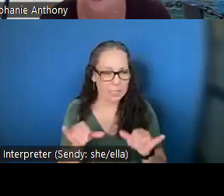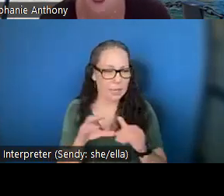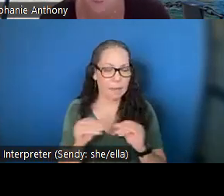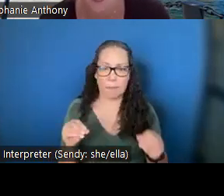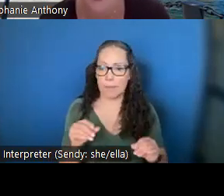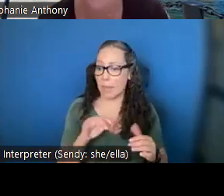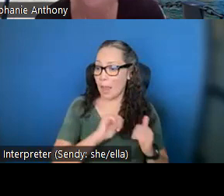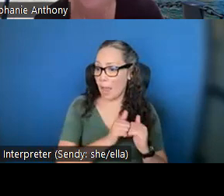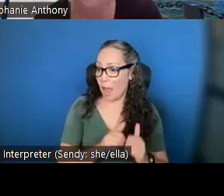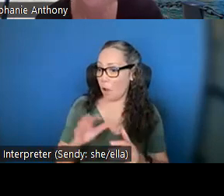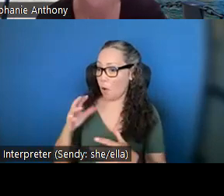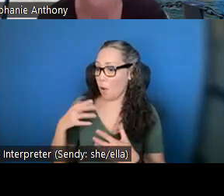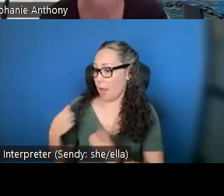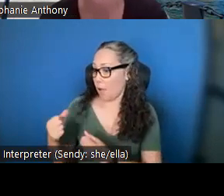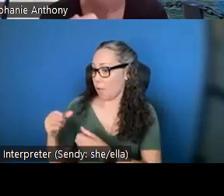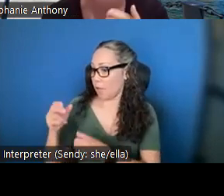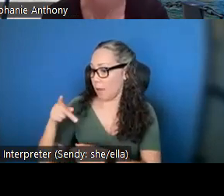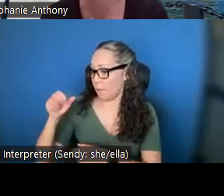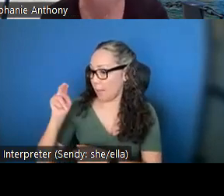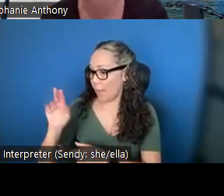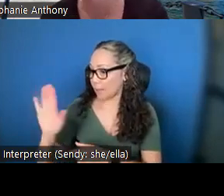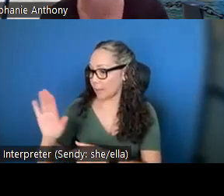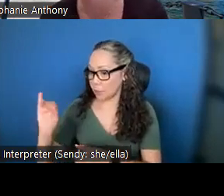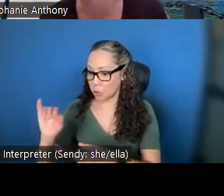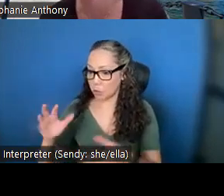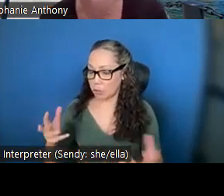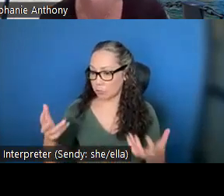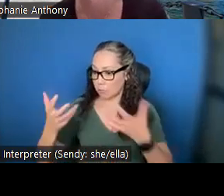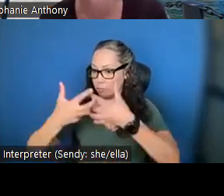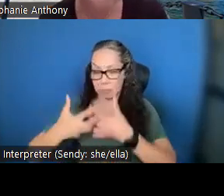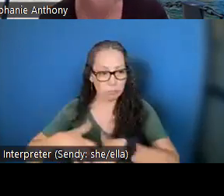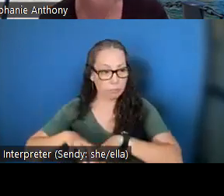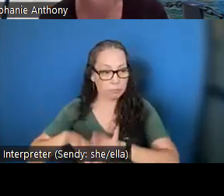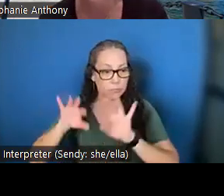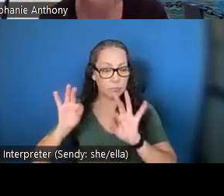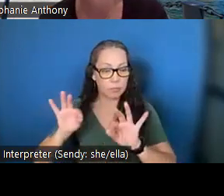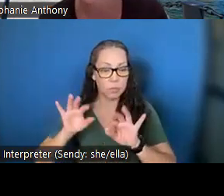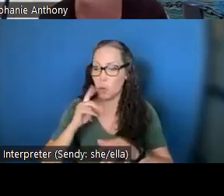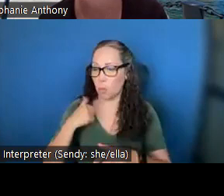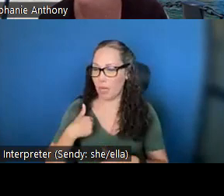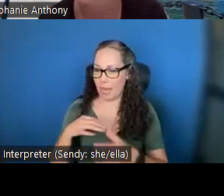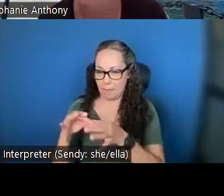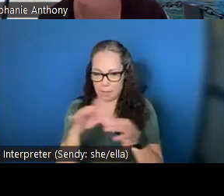the health plans the master plan on Aging really so there's like unified and um clear messaging